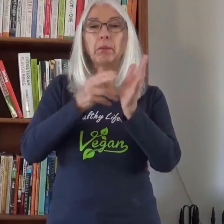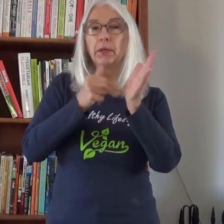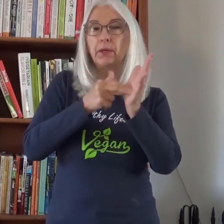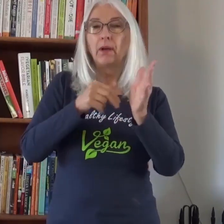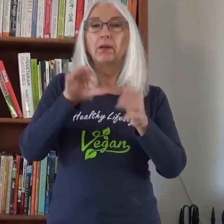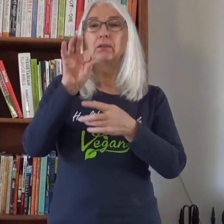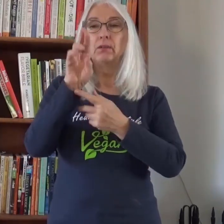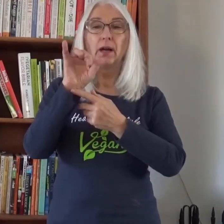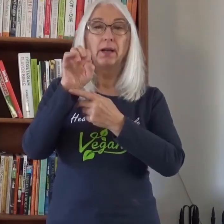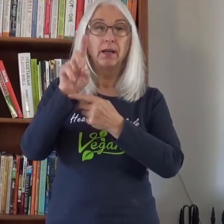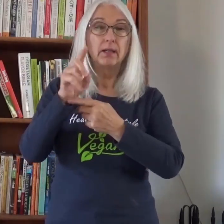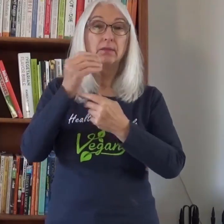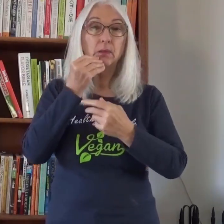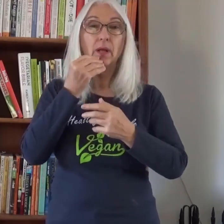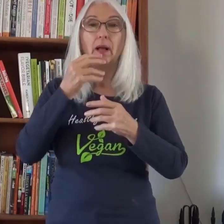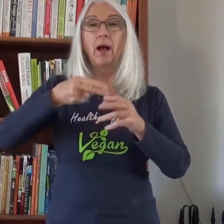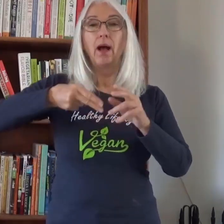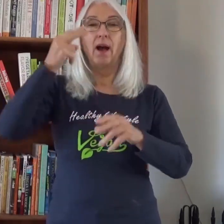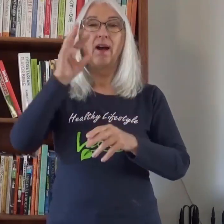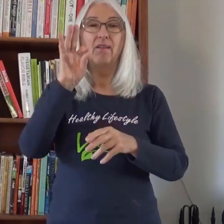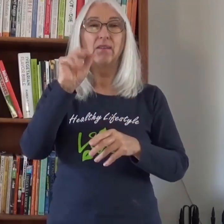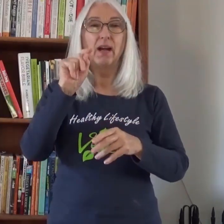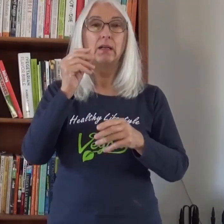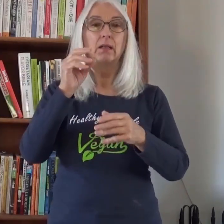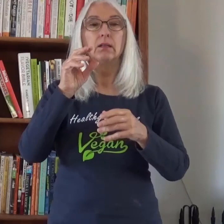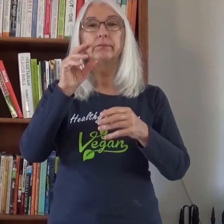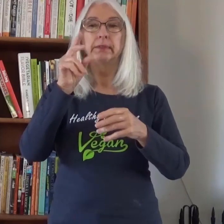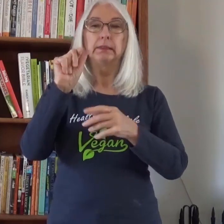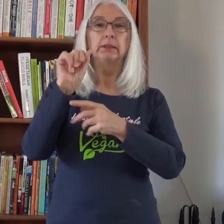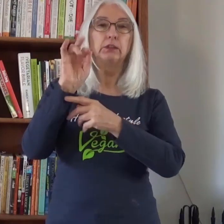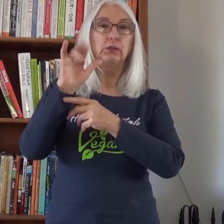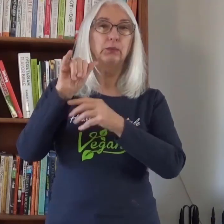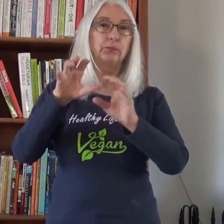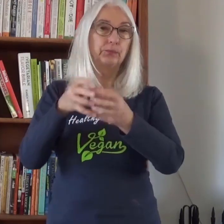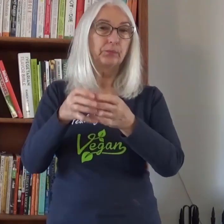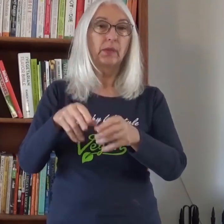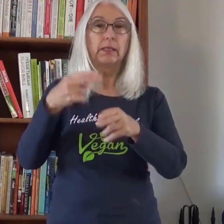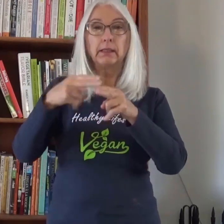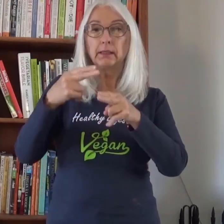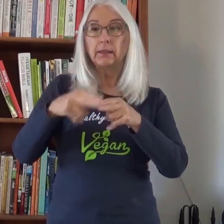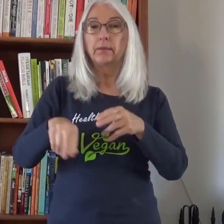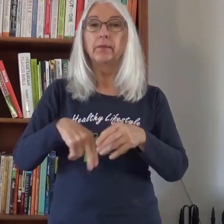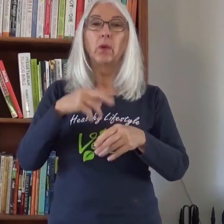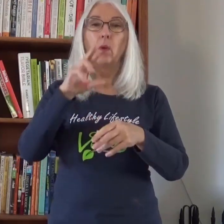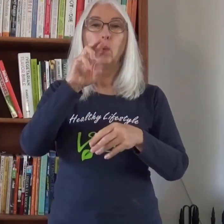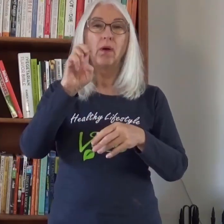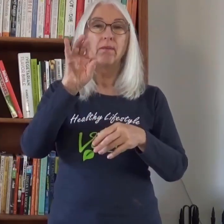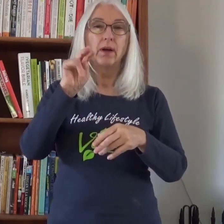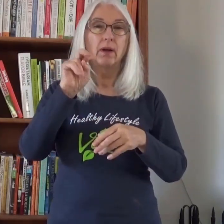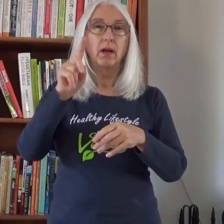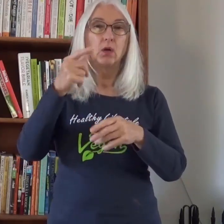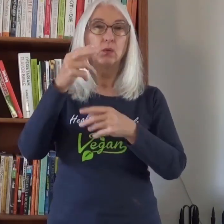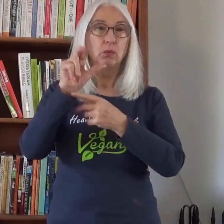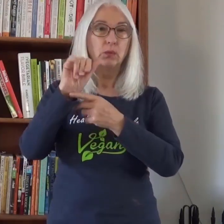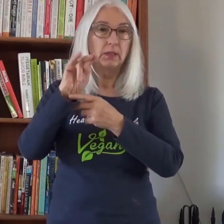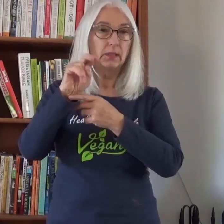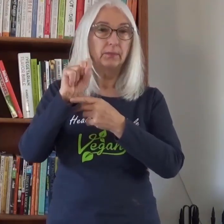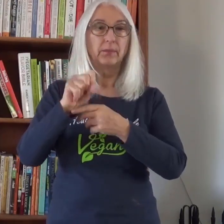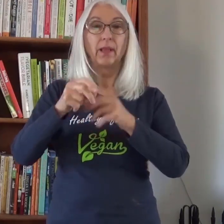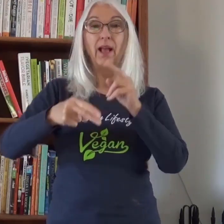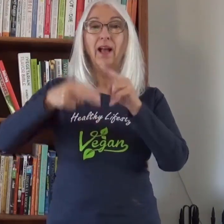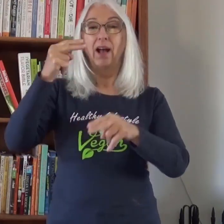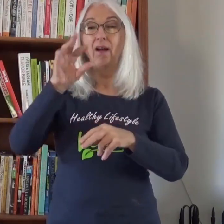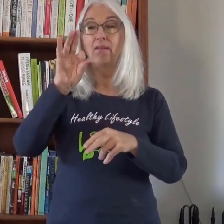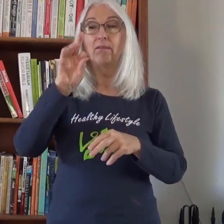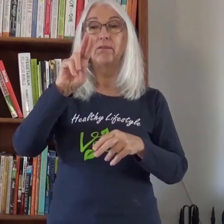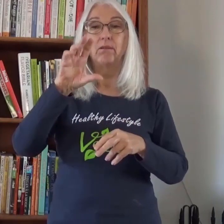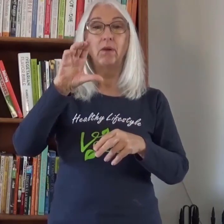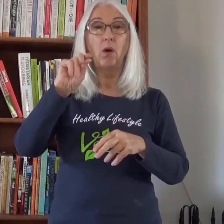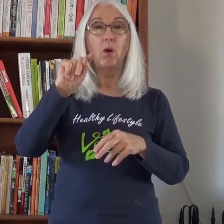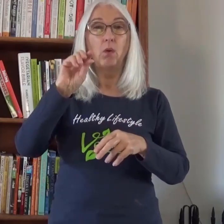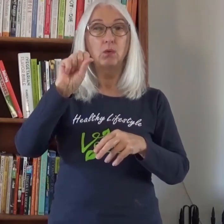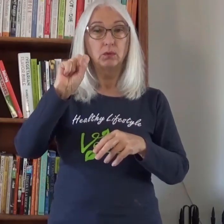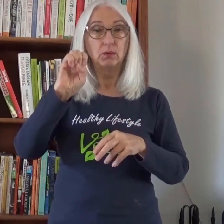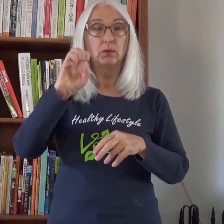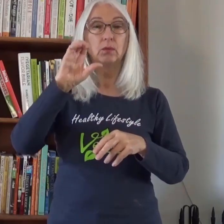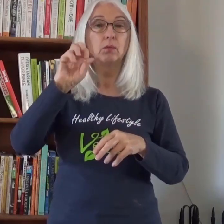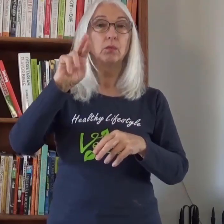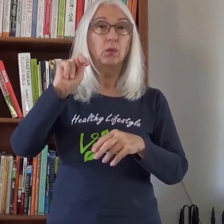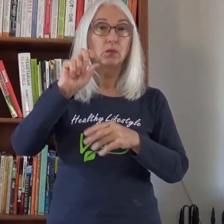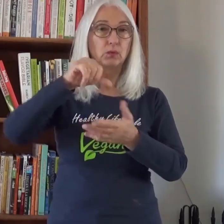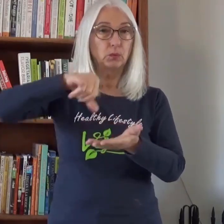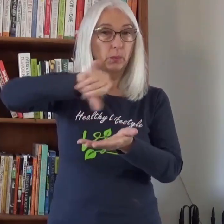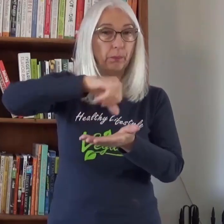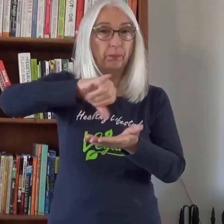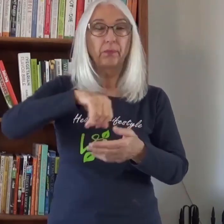butter, fried foods, high-fat dairy products, eggs, refined grains, high-fructose corn syrup,